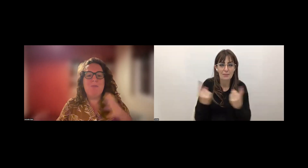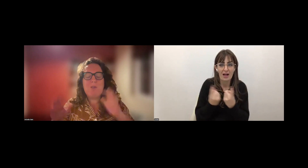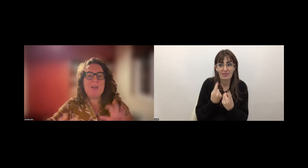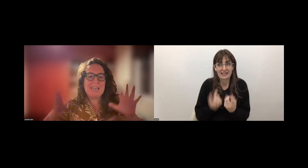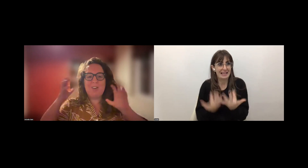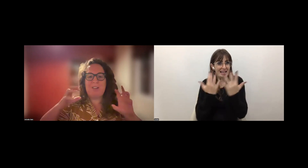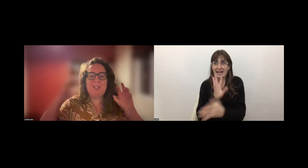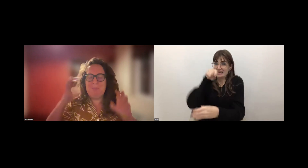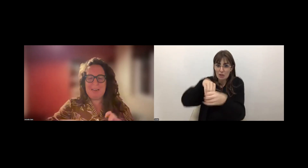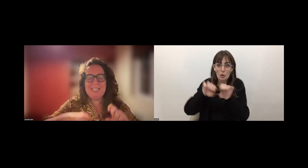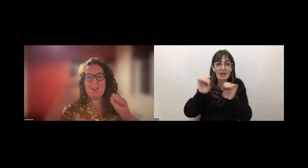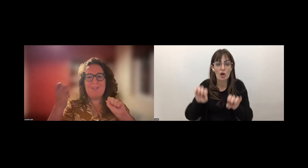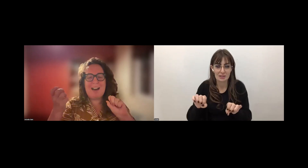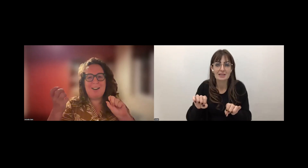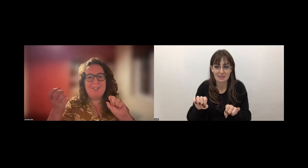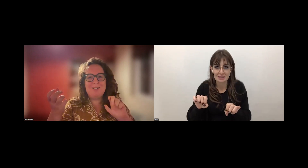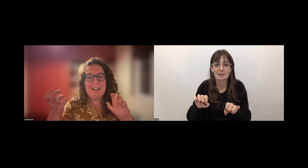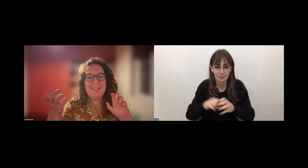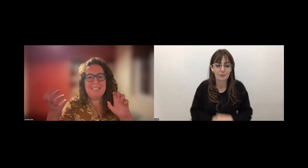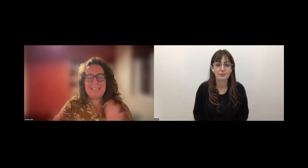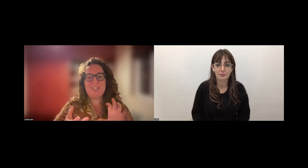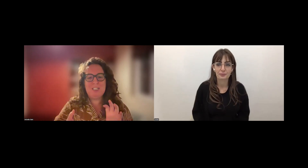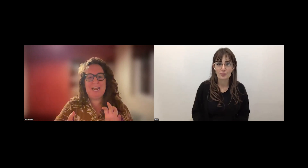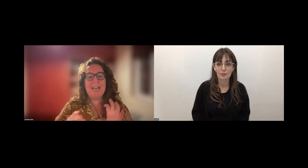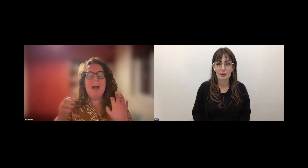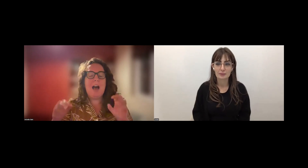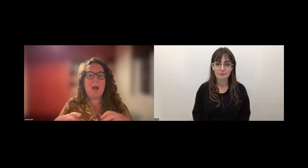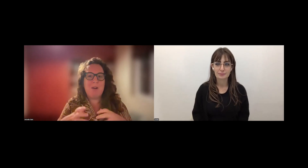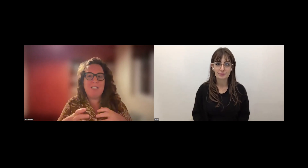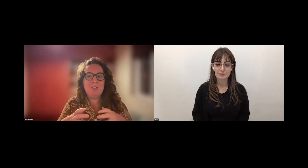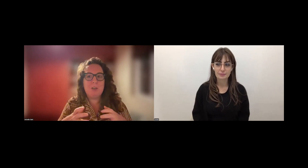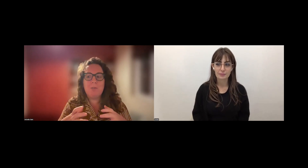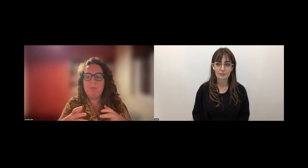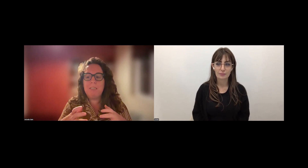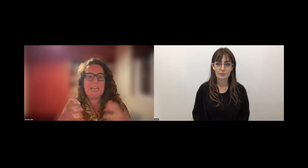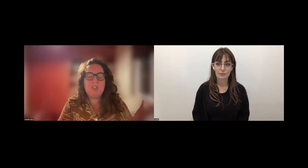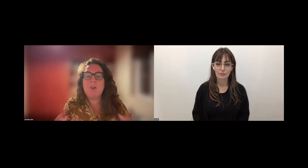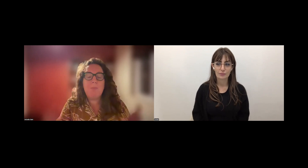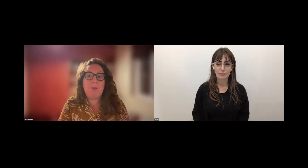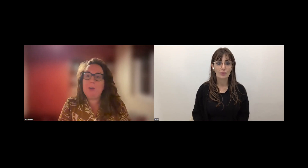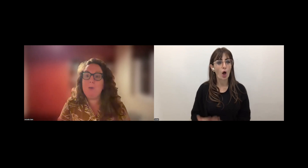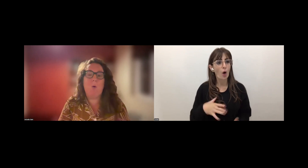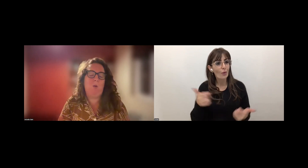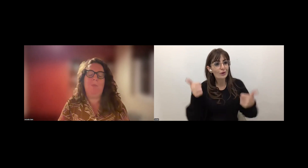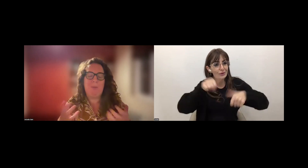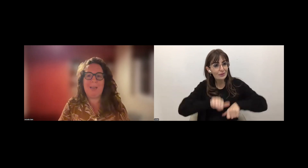Before we kick off into the meat of our session today, I wanted to get to know you all a bit